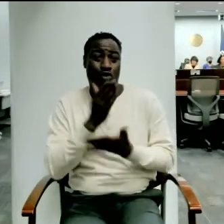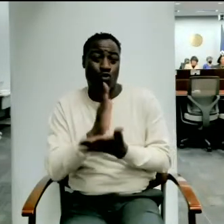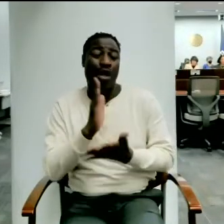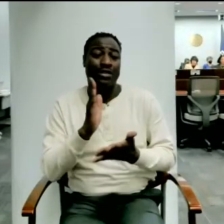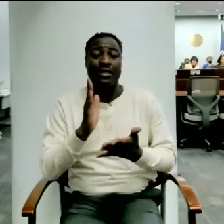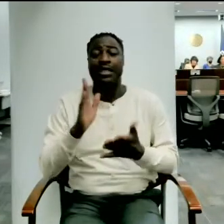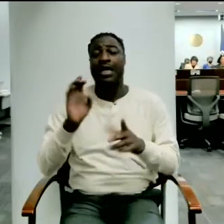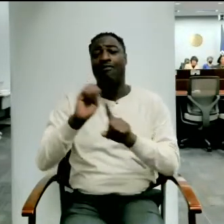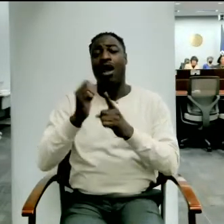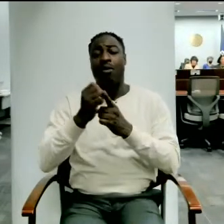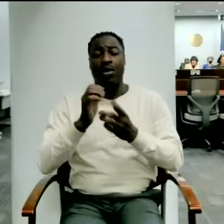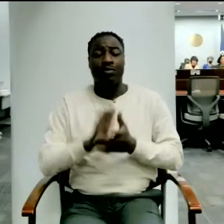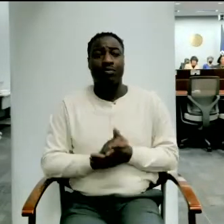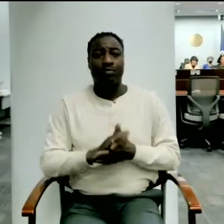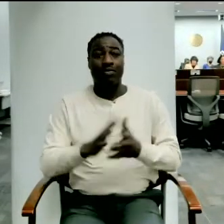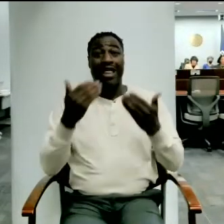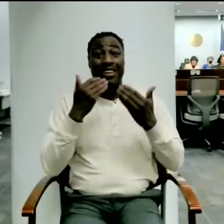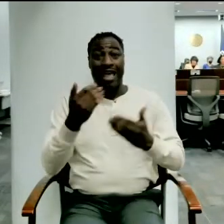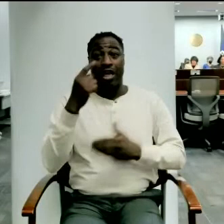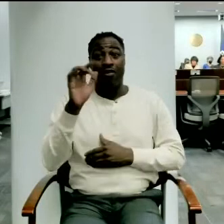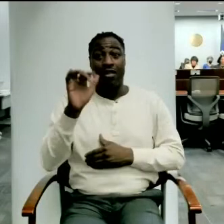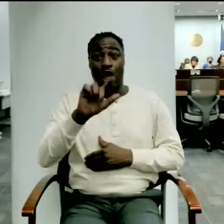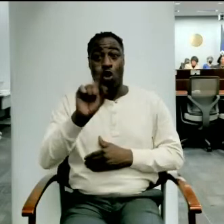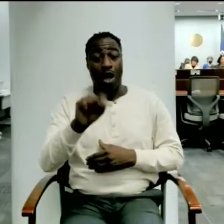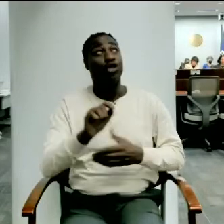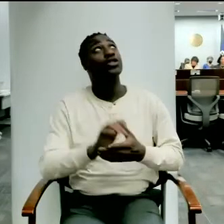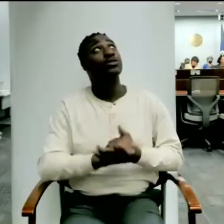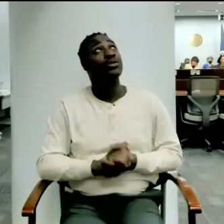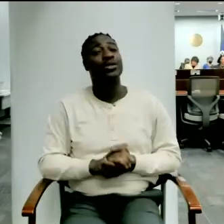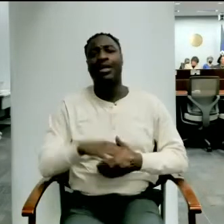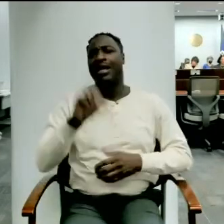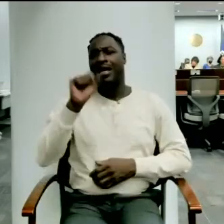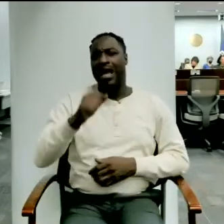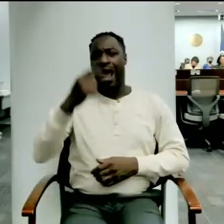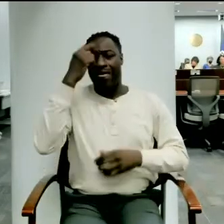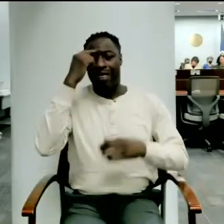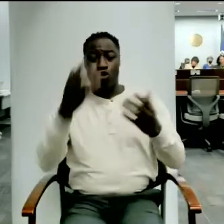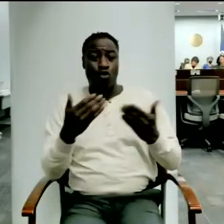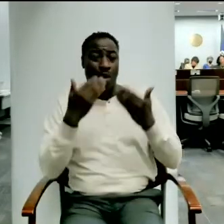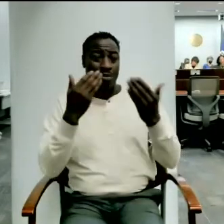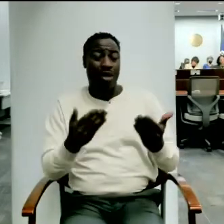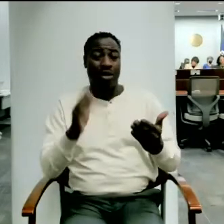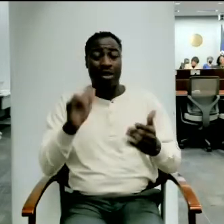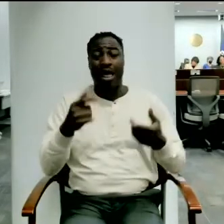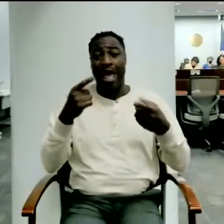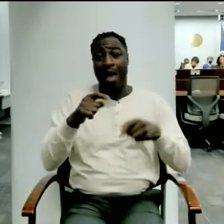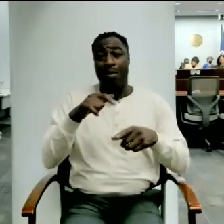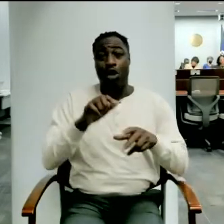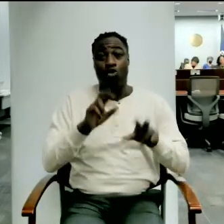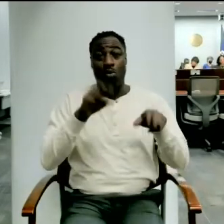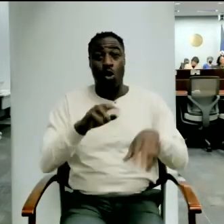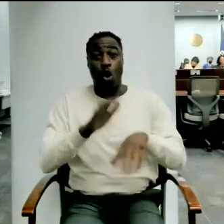Thank you for that question. The um, yeah I think the recommendations that occurred in the report on resampling